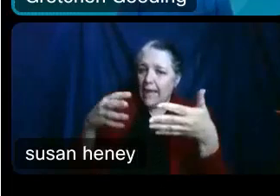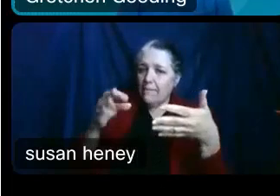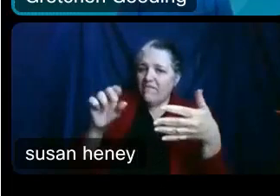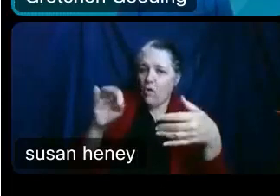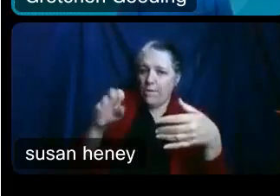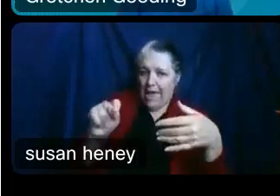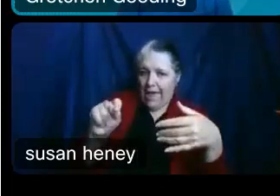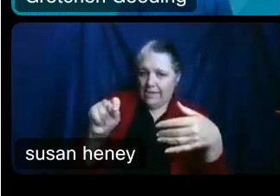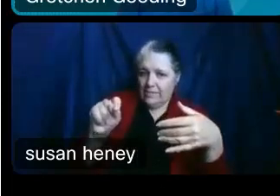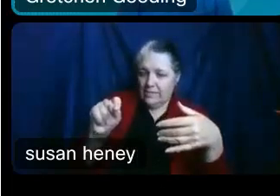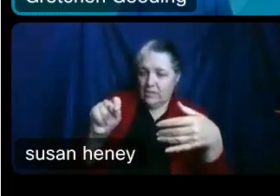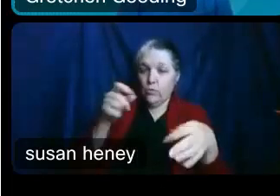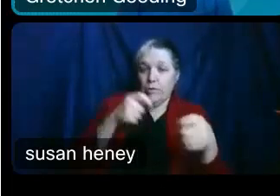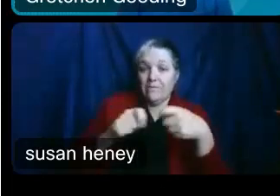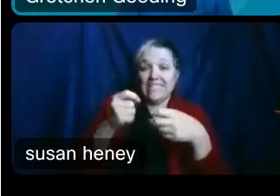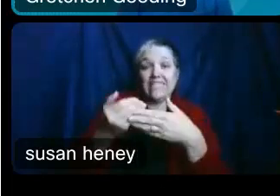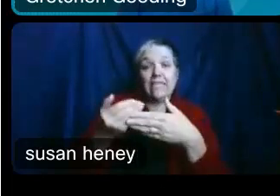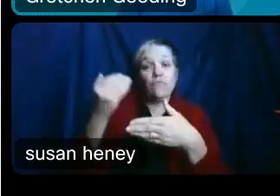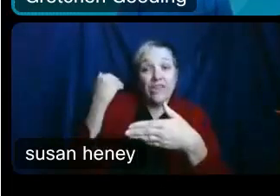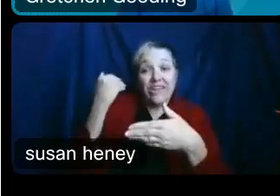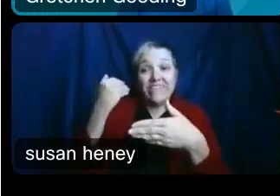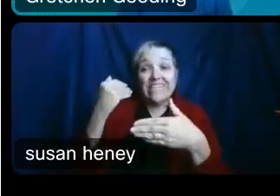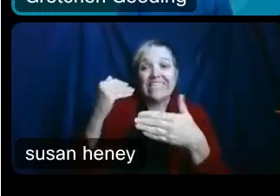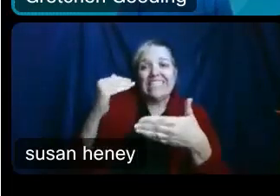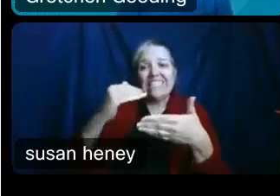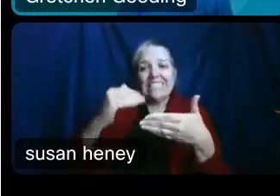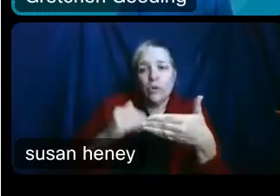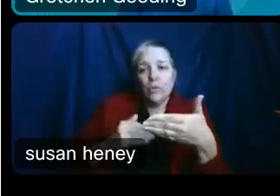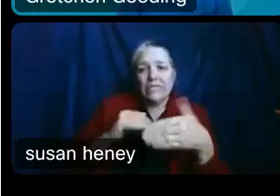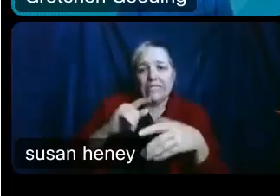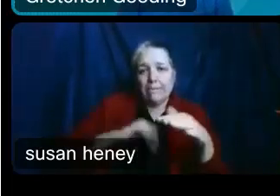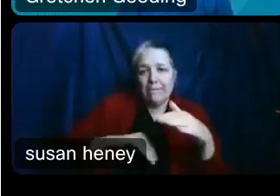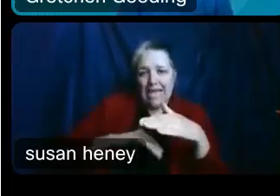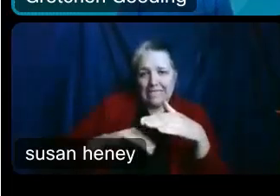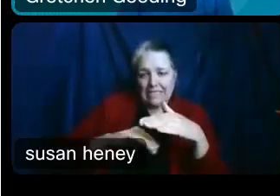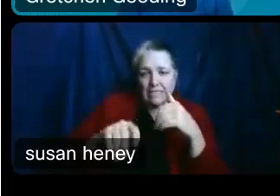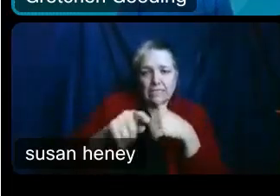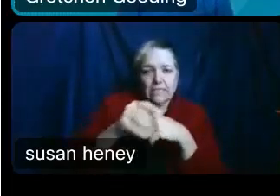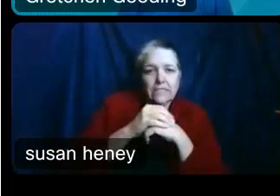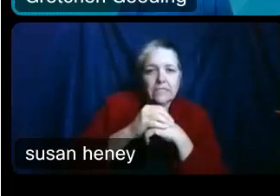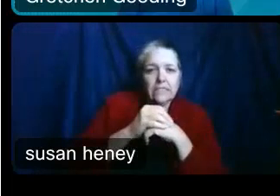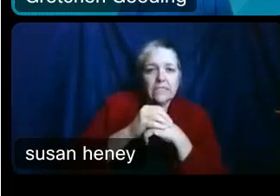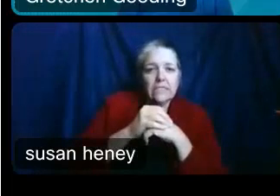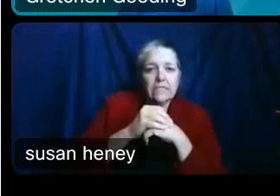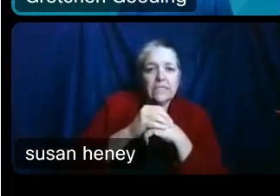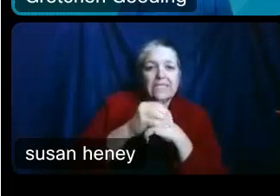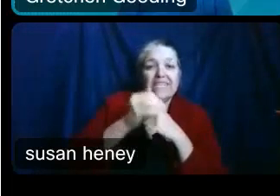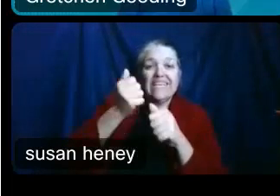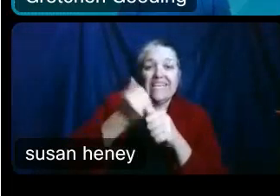the prior sequence-based summary file format. Each ACS detail table will be available as